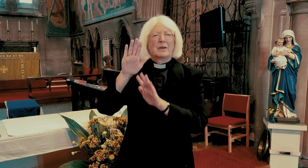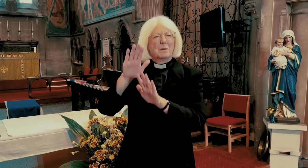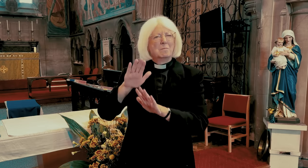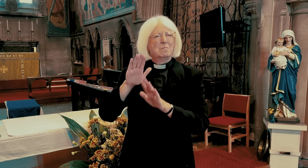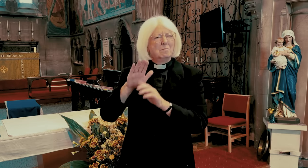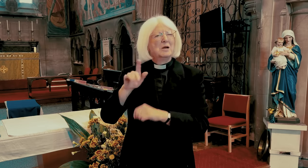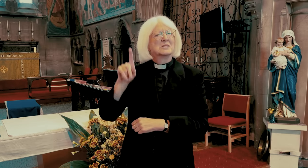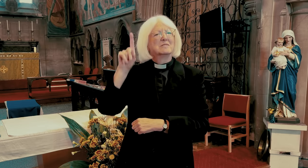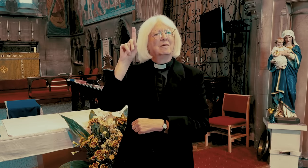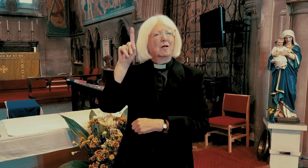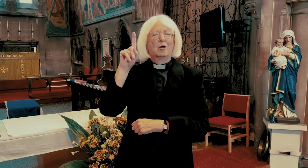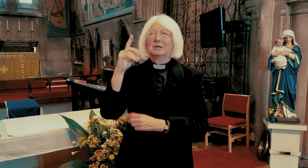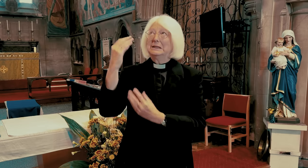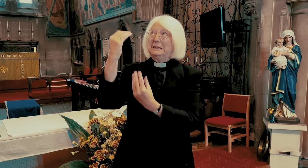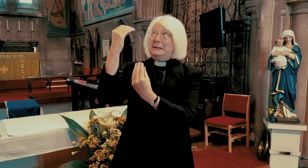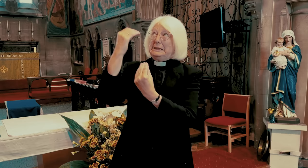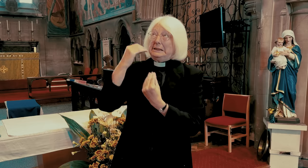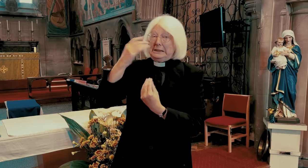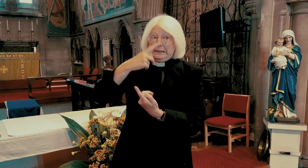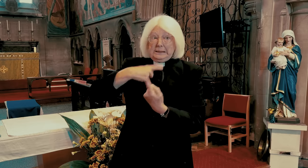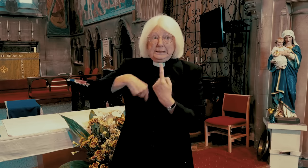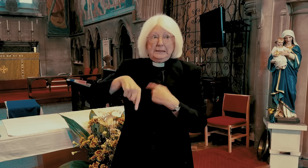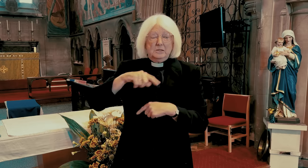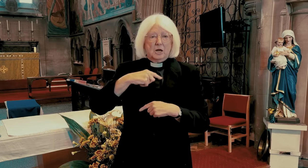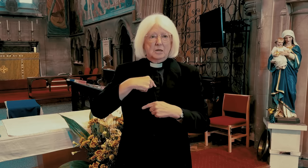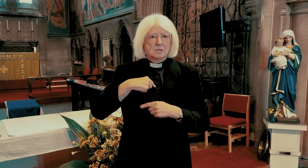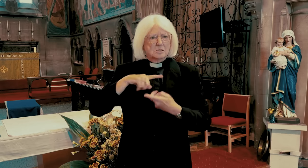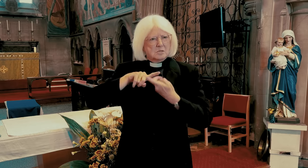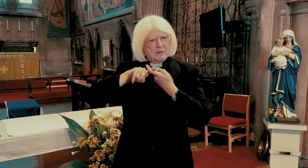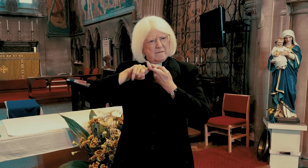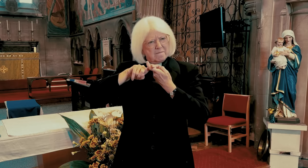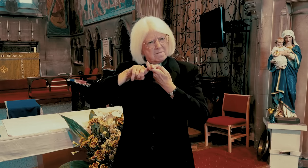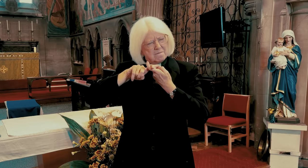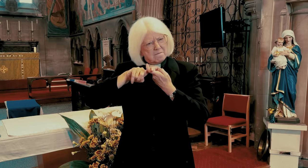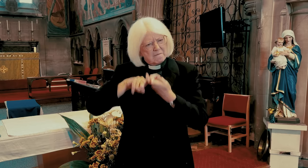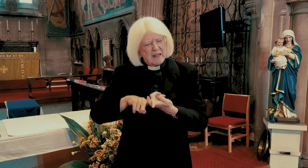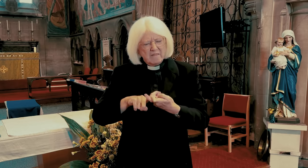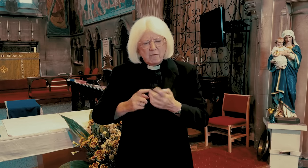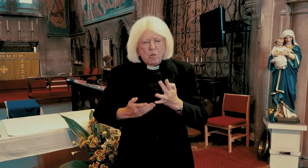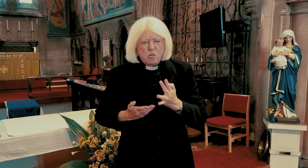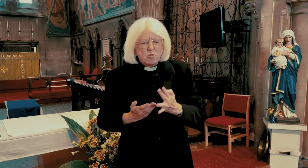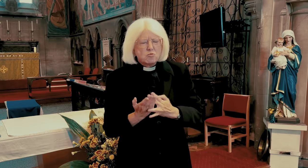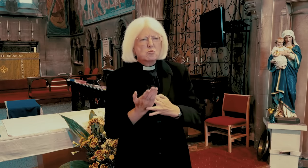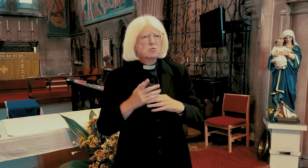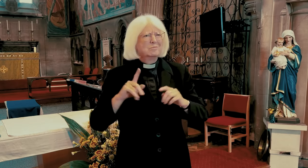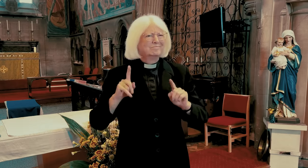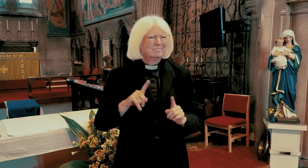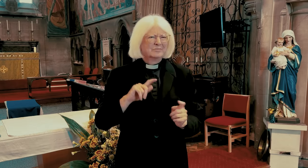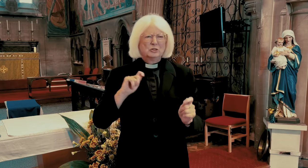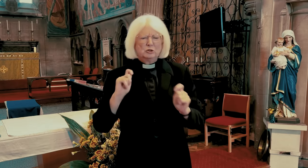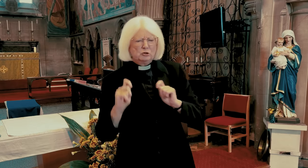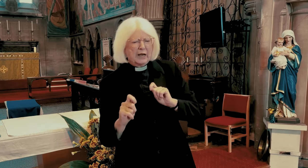Merciful God, teach us to be faithful in change and uncertainty,